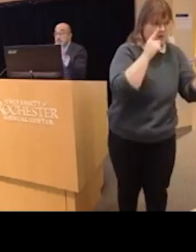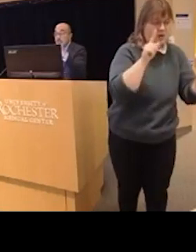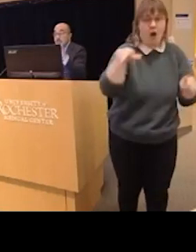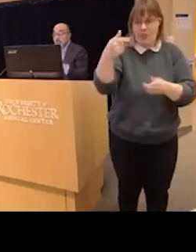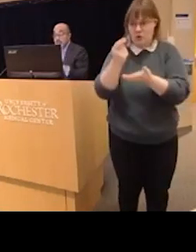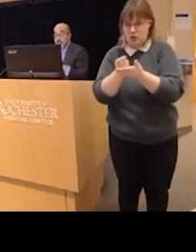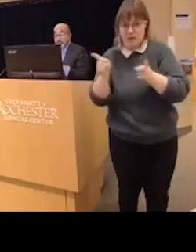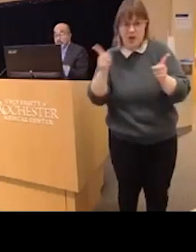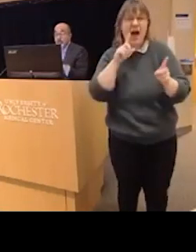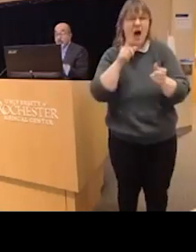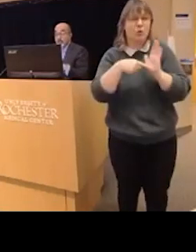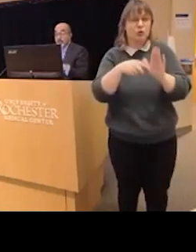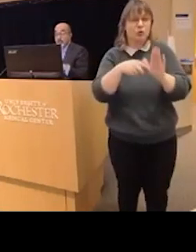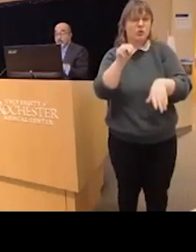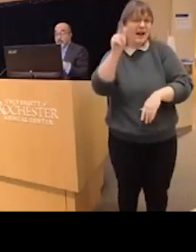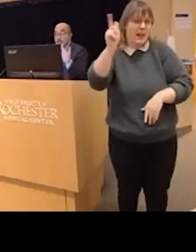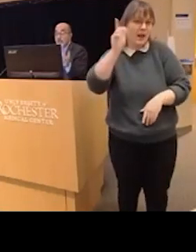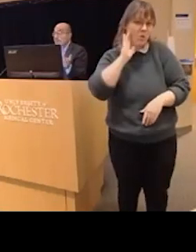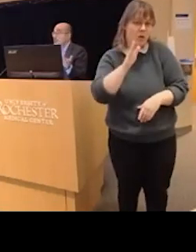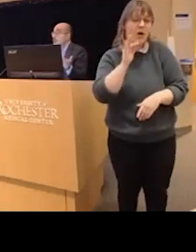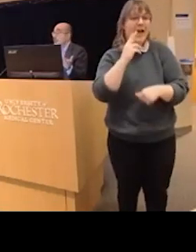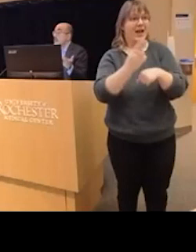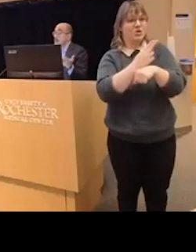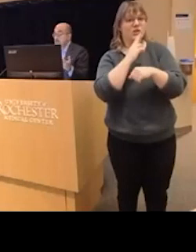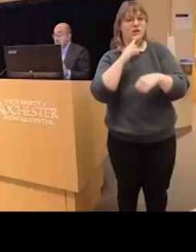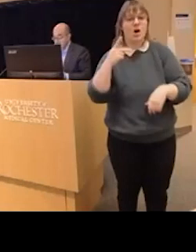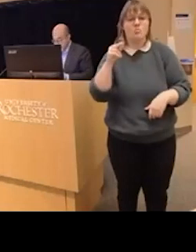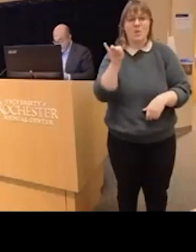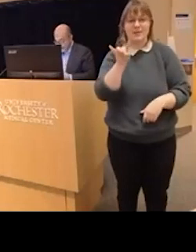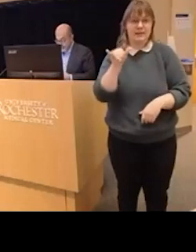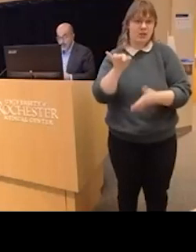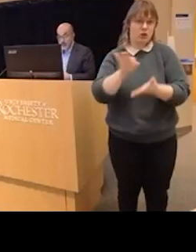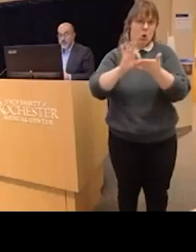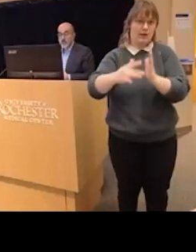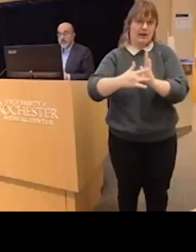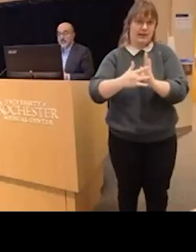show you a little data on that later um and using propensity scoring you know techniques so and this